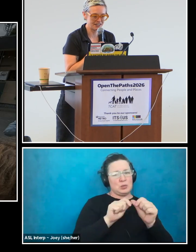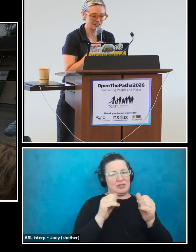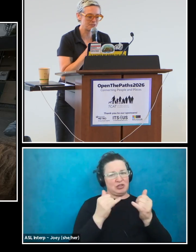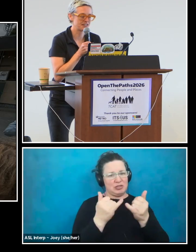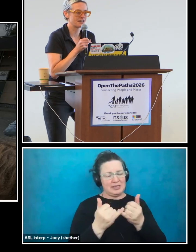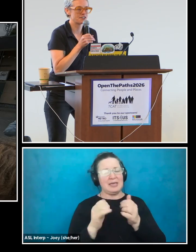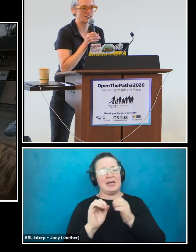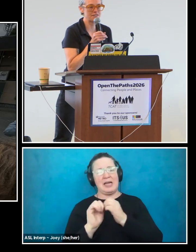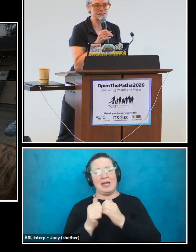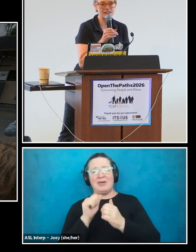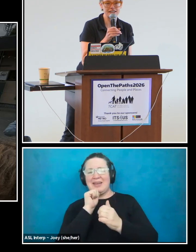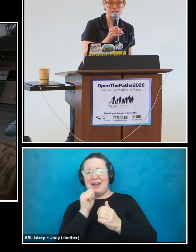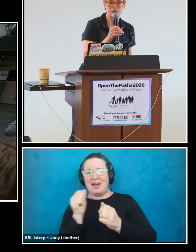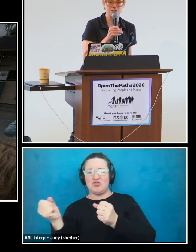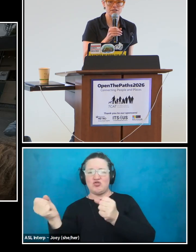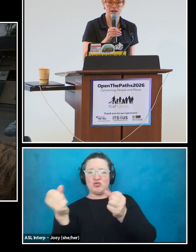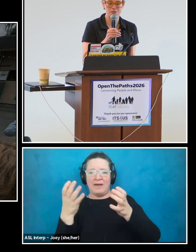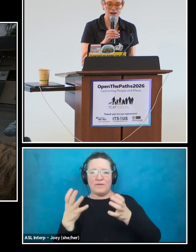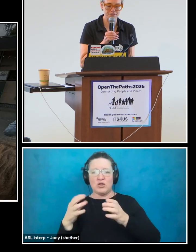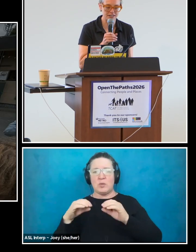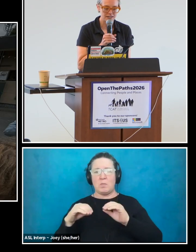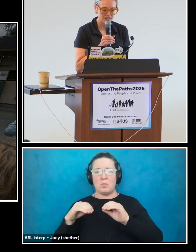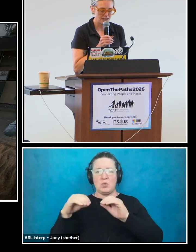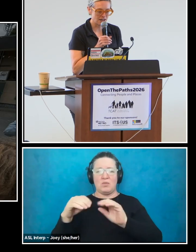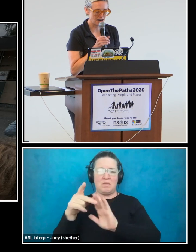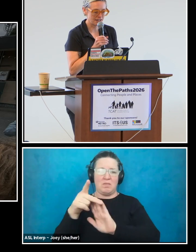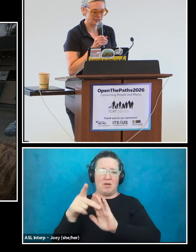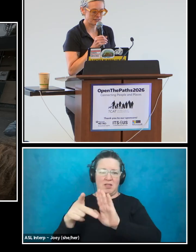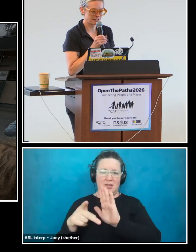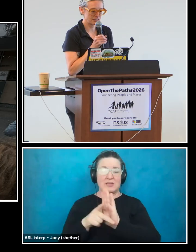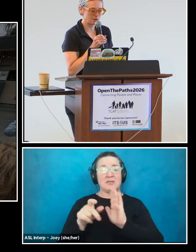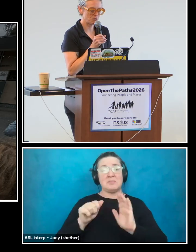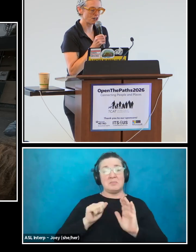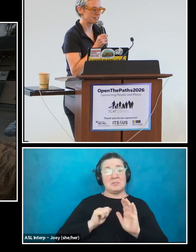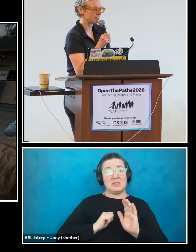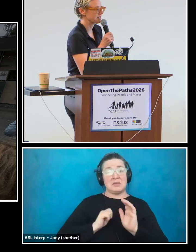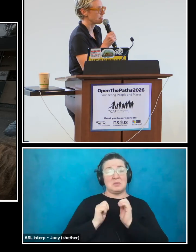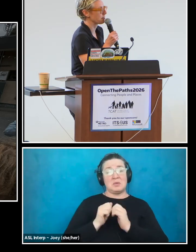there I'm with the non-drivers alliance for a new nonprofit uh that does both Washington state work